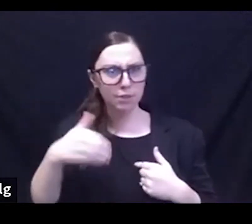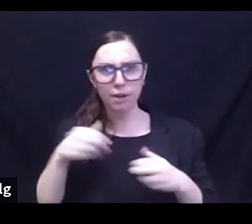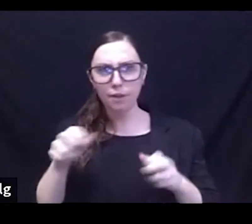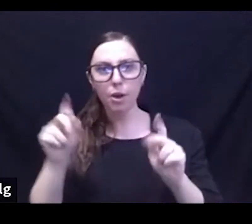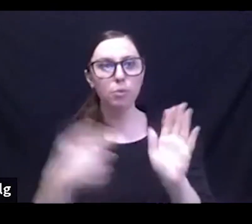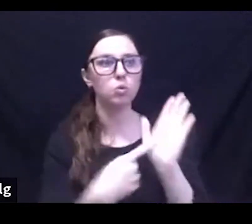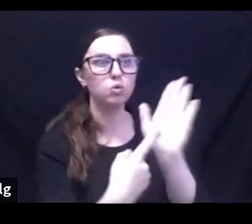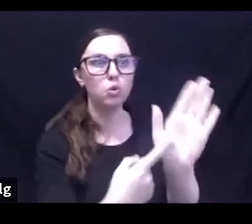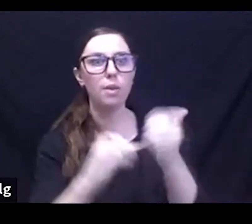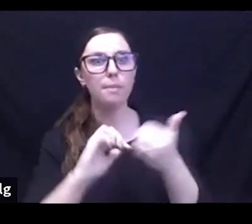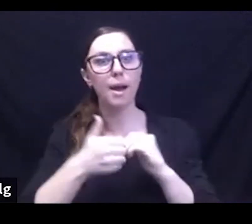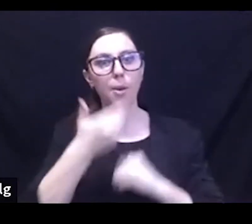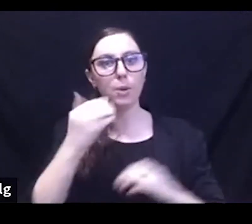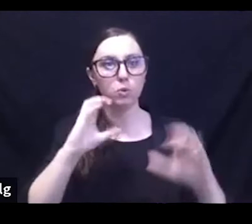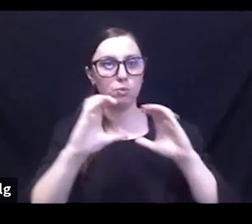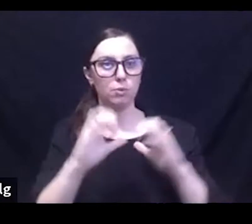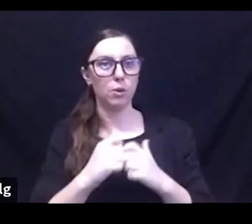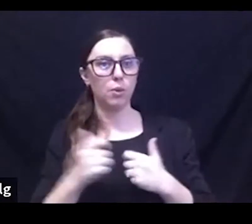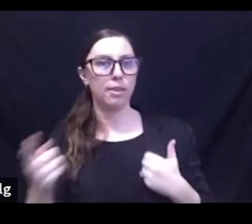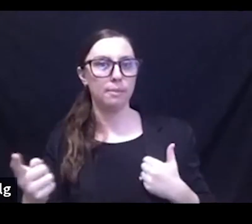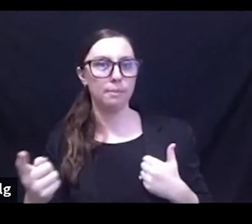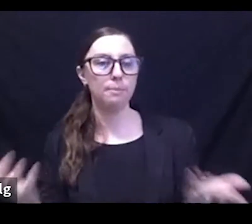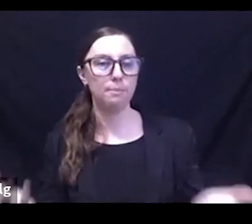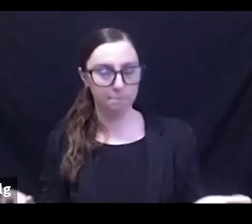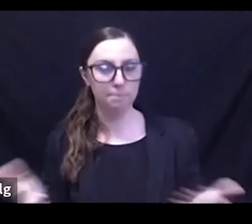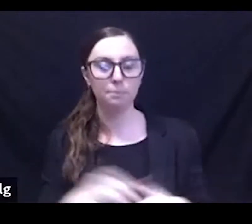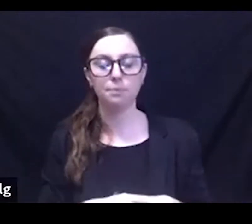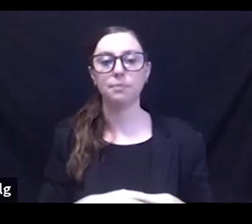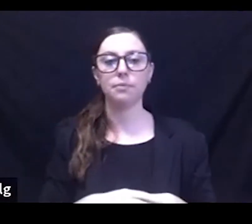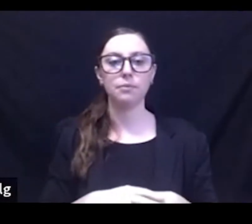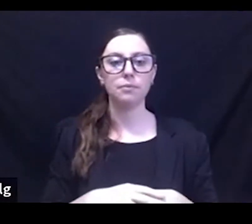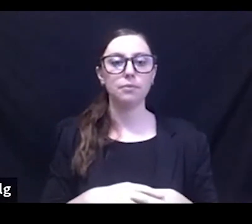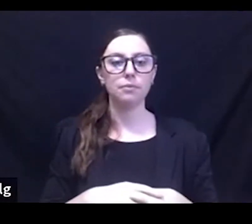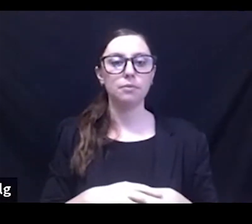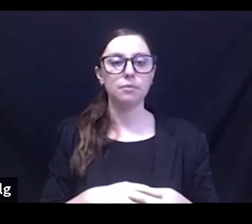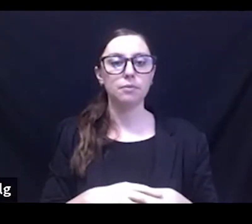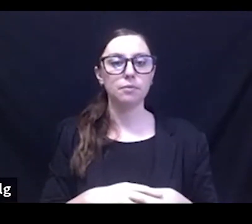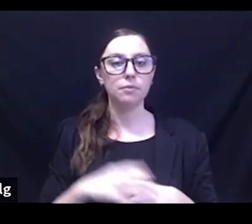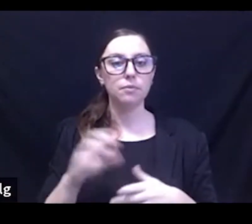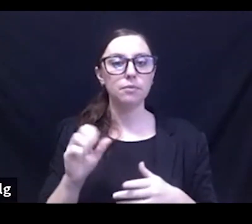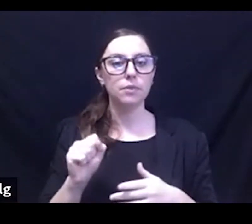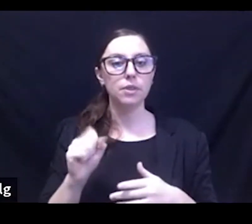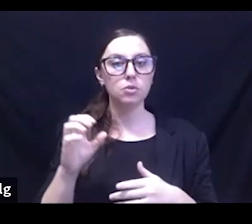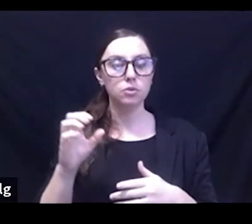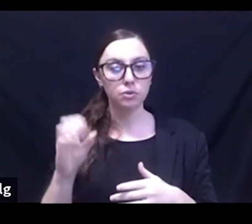to show the Court how he, in fact, communicates. So following the submission